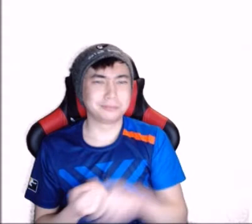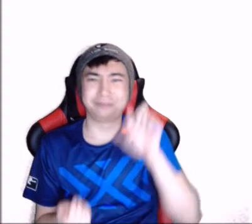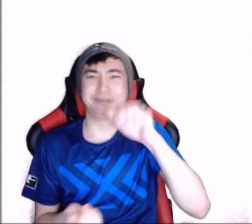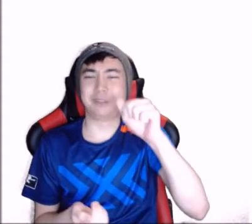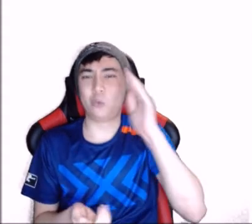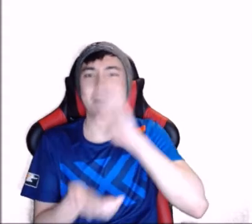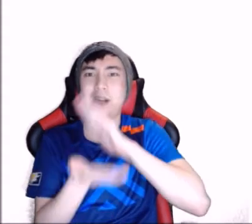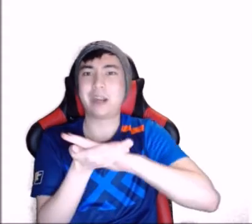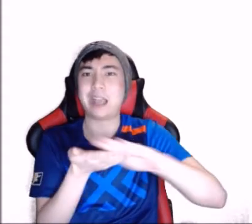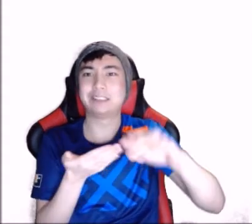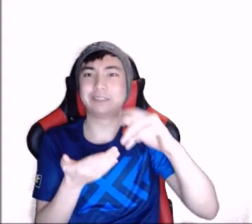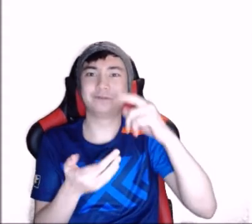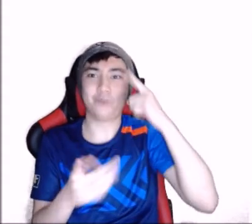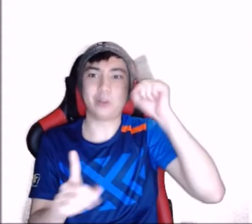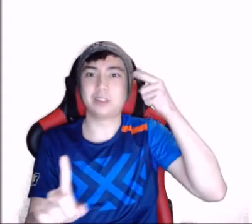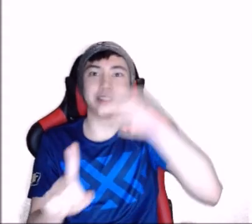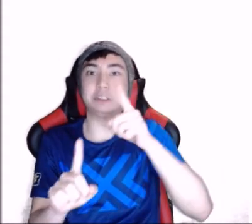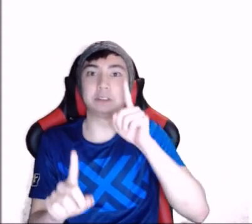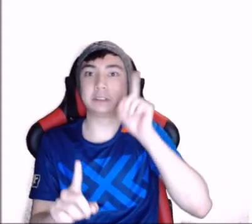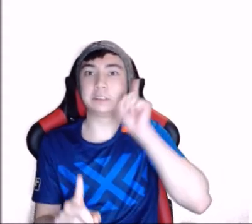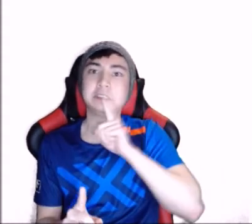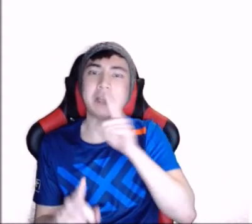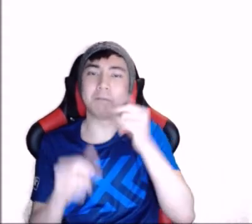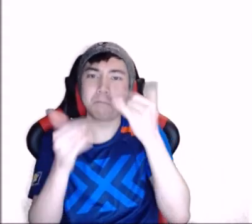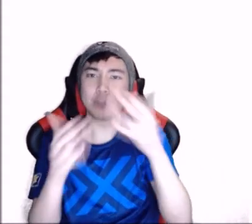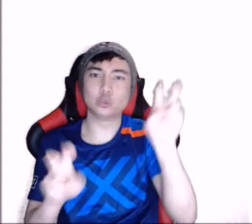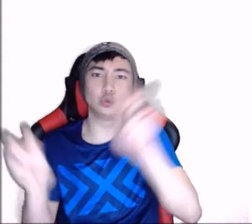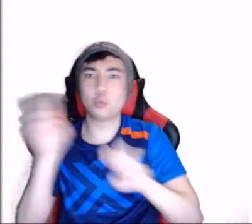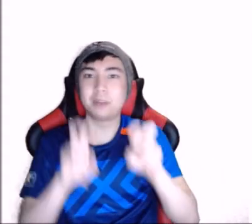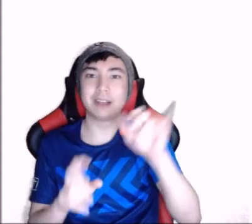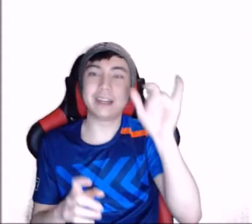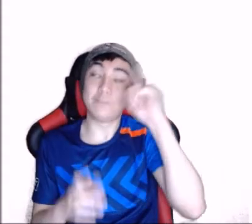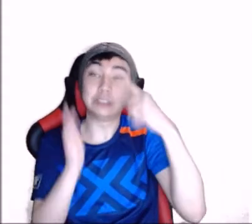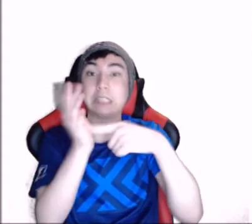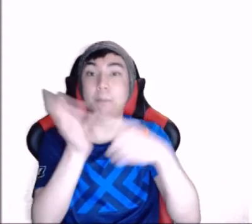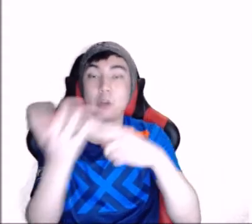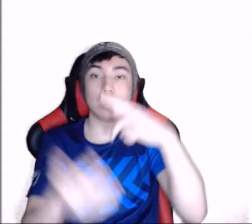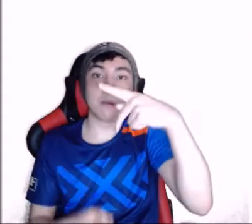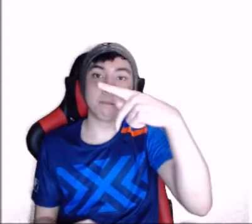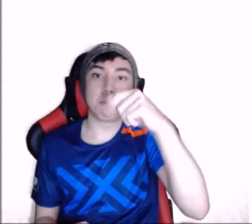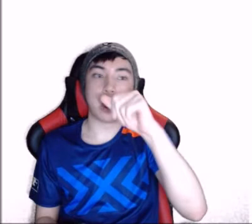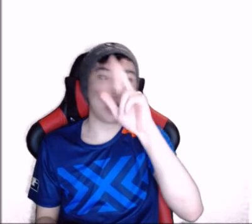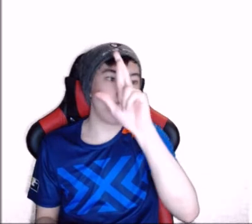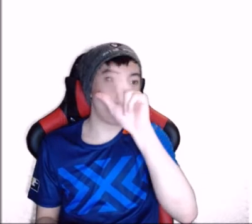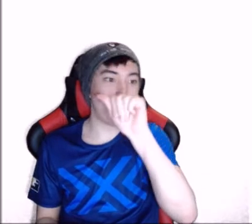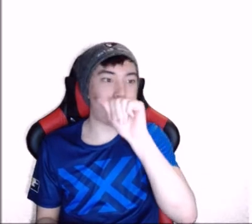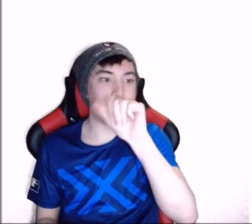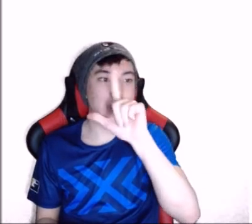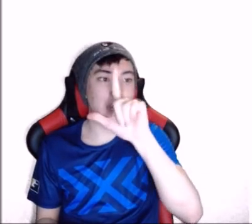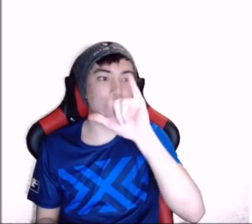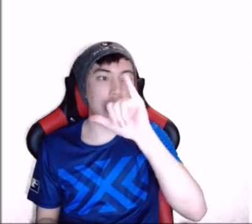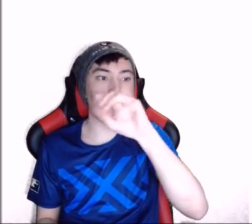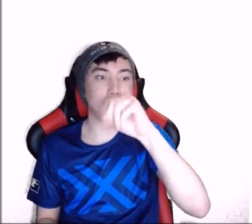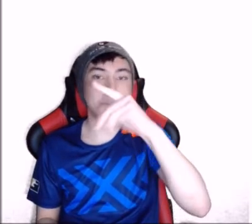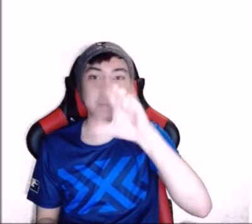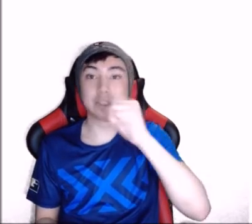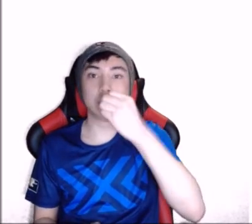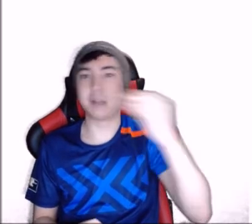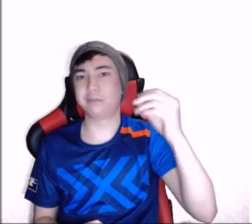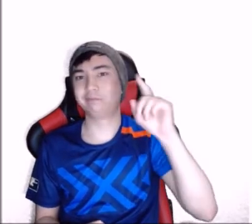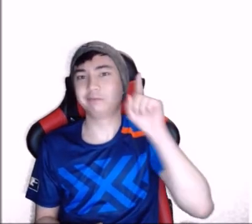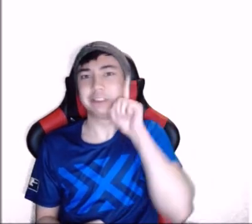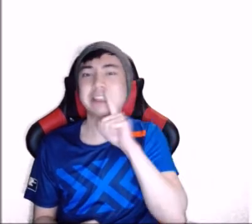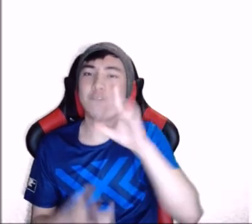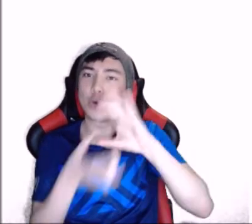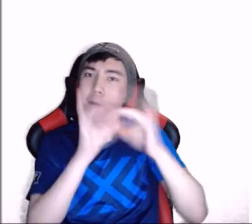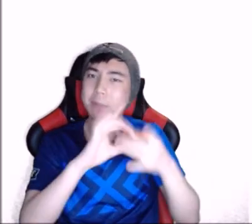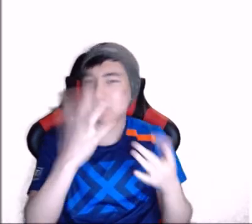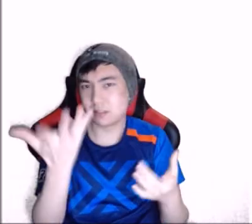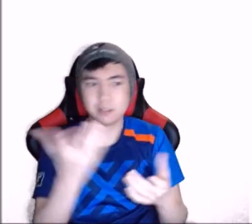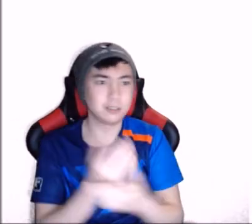It would be nice to have deaf/HOH specific tournaments, like the Paralympics and Deaflympics